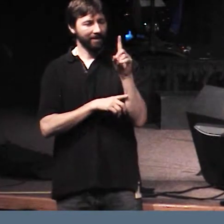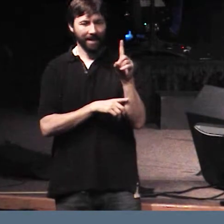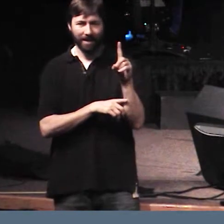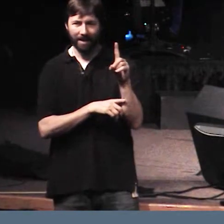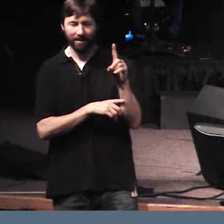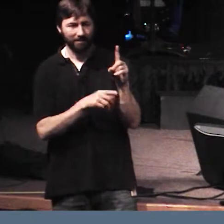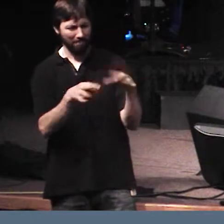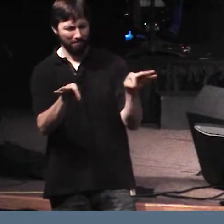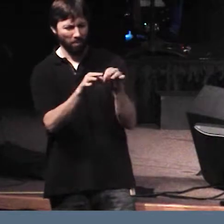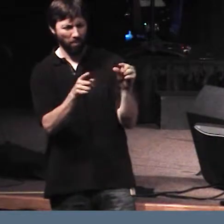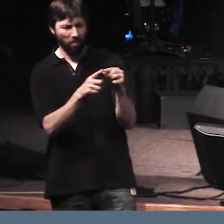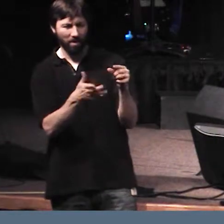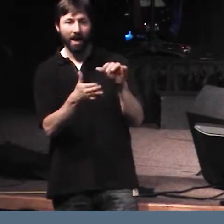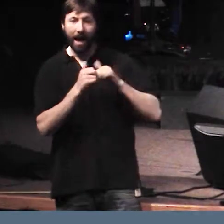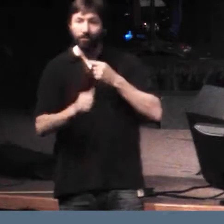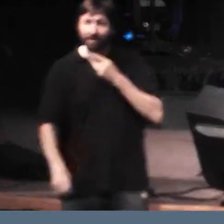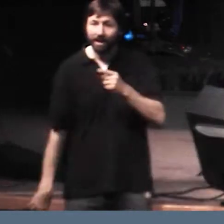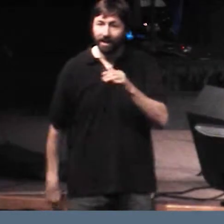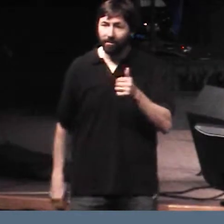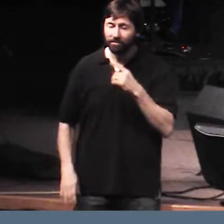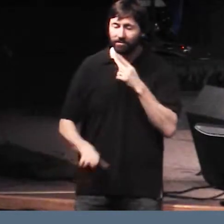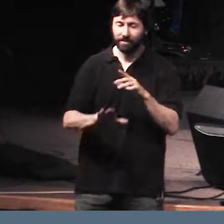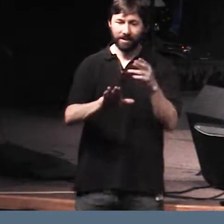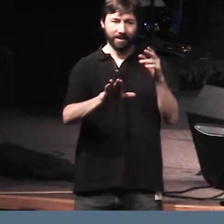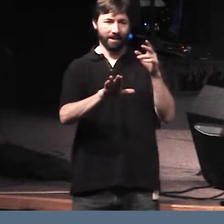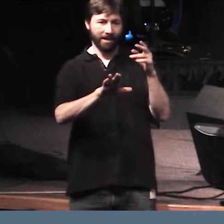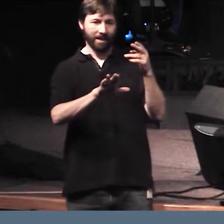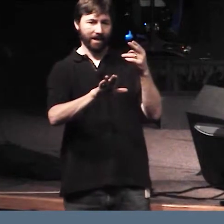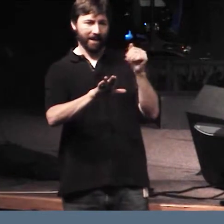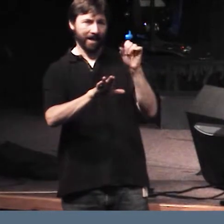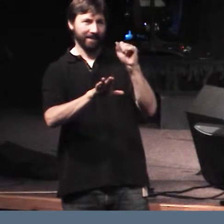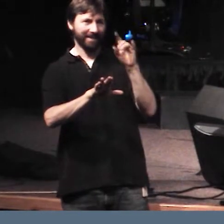the first thing I need to teach you is how to say it okay so can you say it cHesed